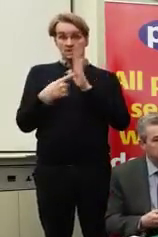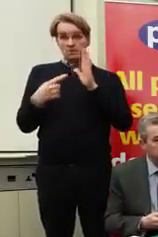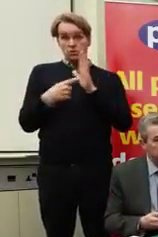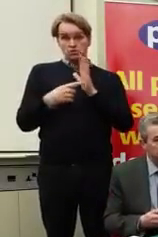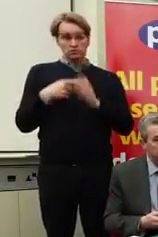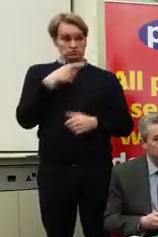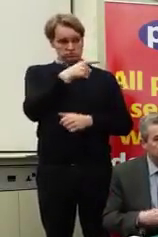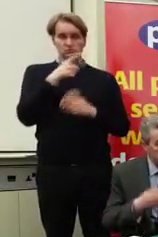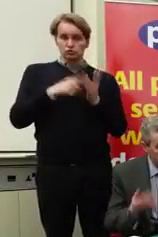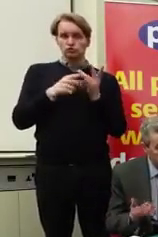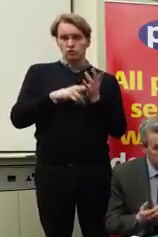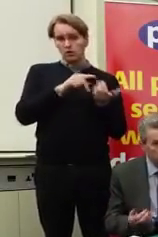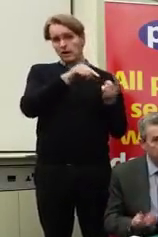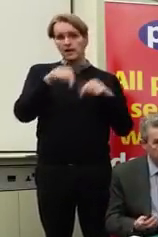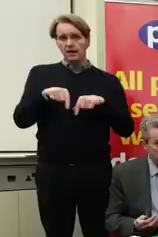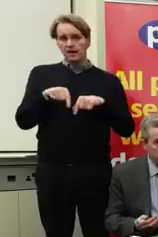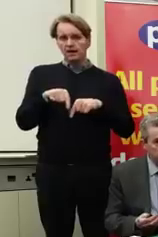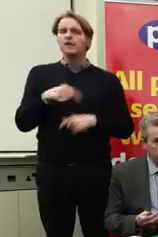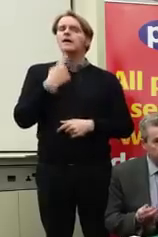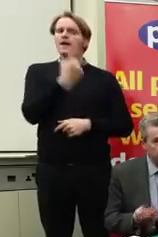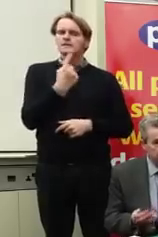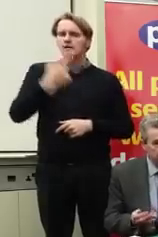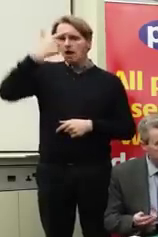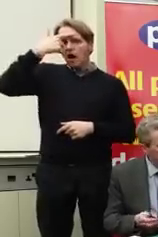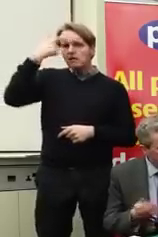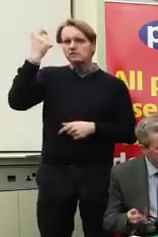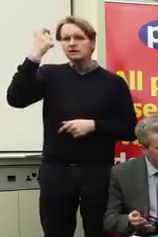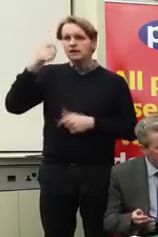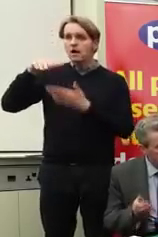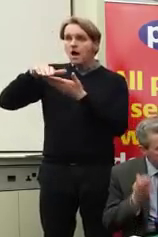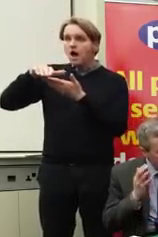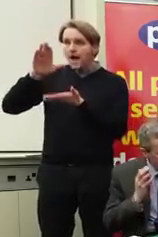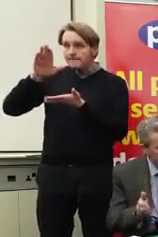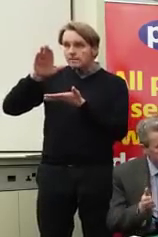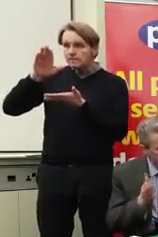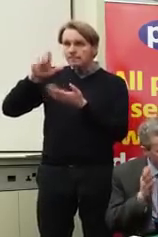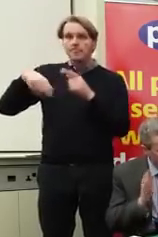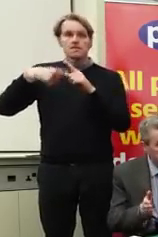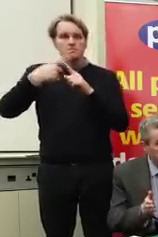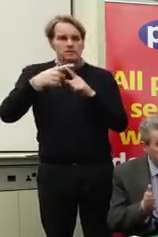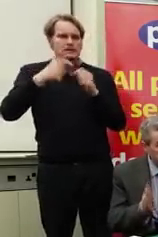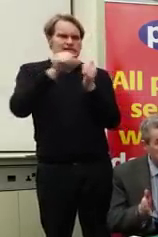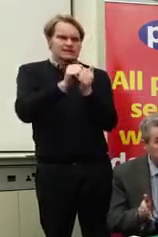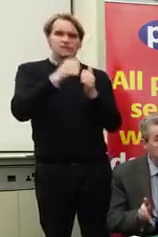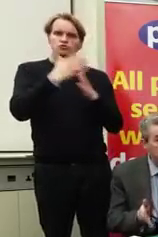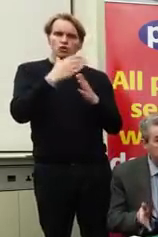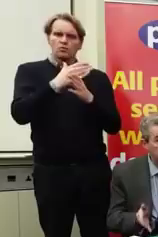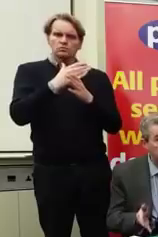has understood as Shadow Chancellor that these things can't be magicked up you need funding to be put in, and investment into the public services